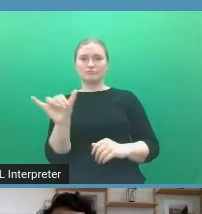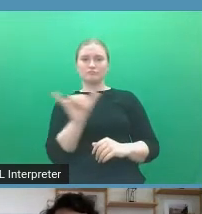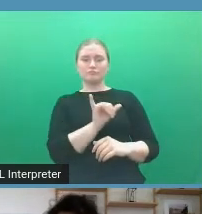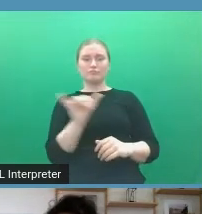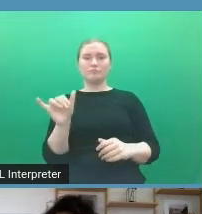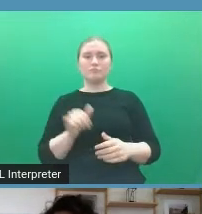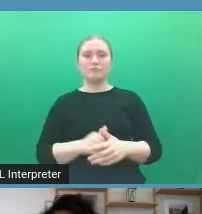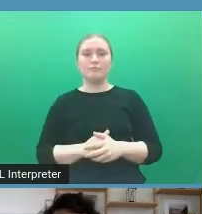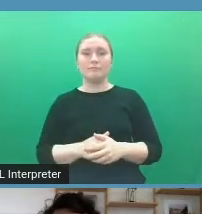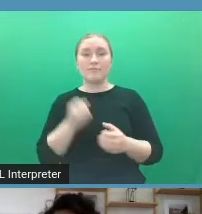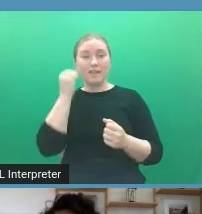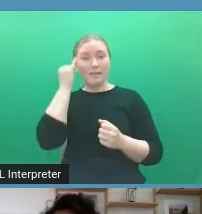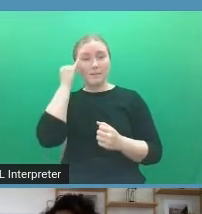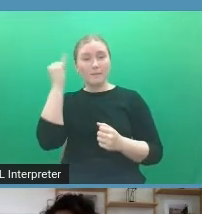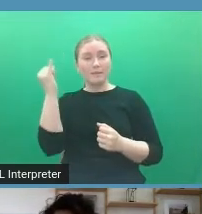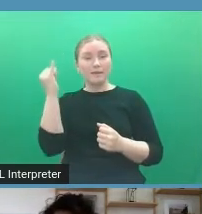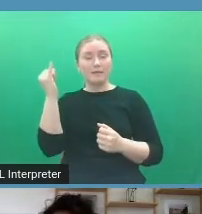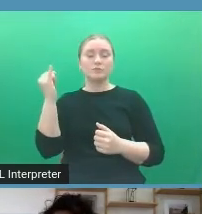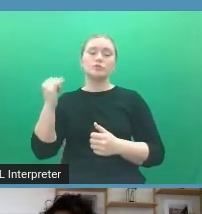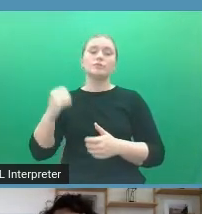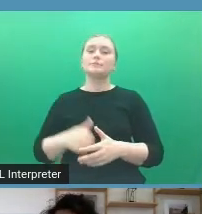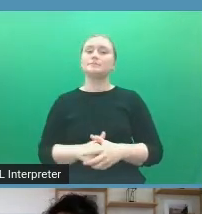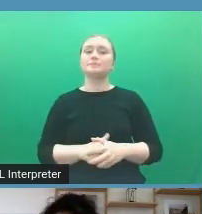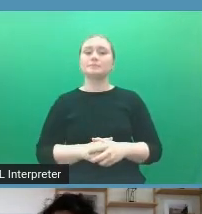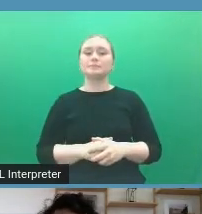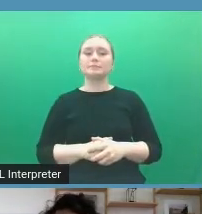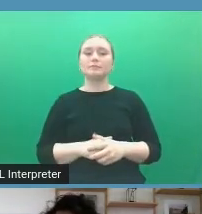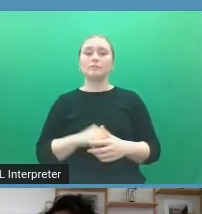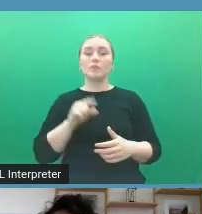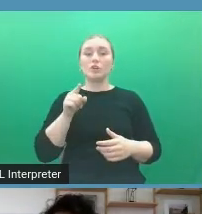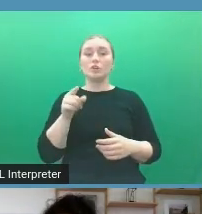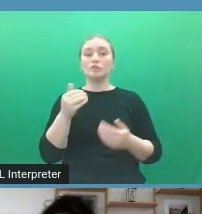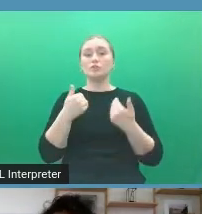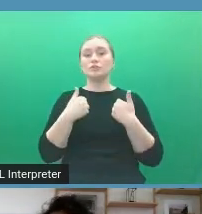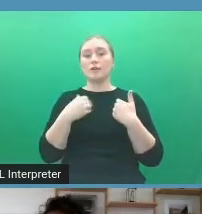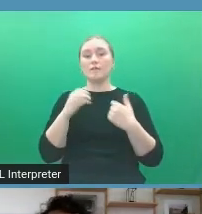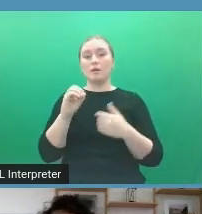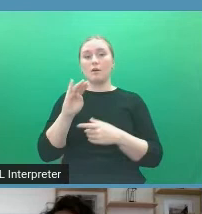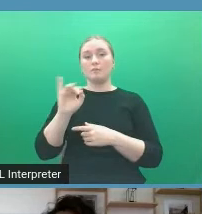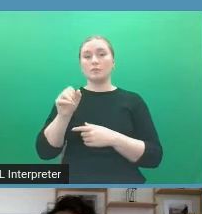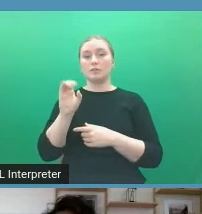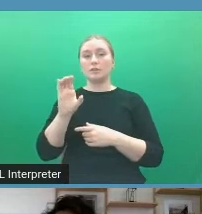imagine that you've got an object, and we'll see an example of this in the next slide,